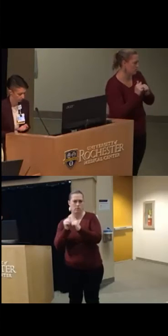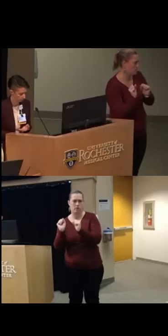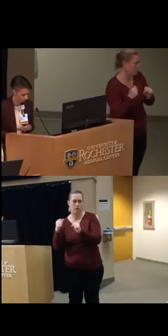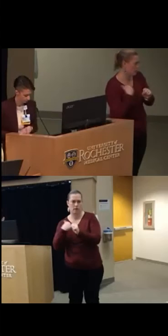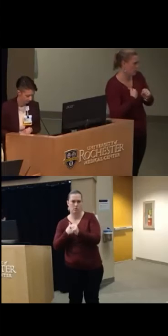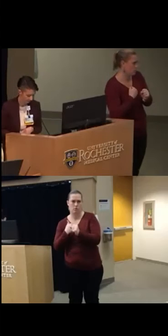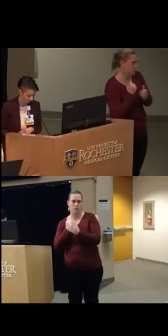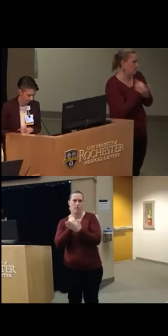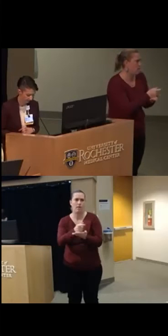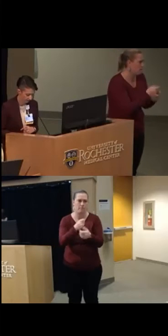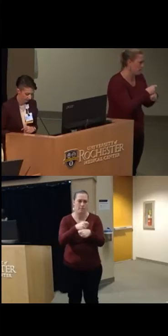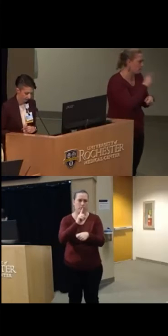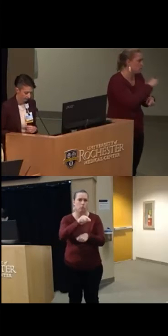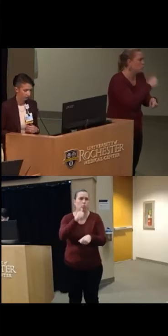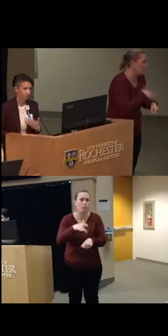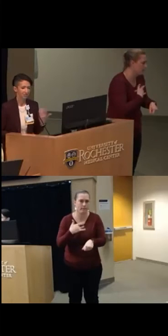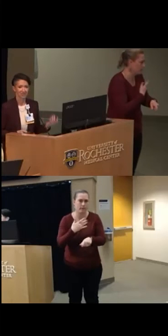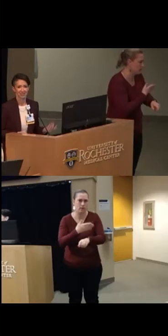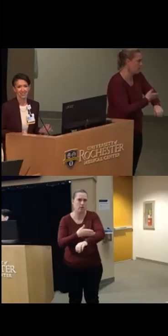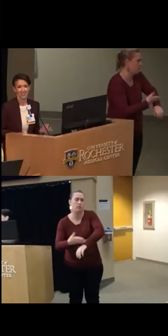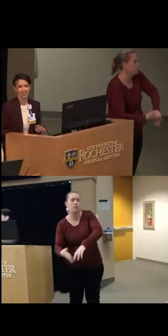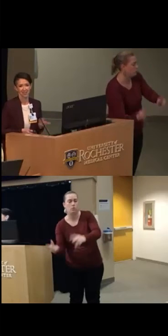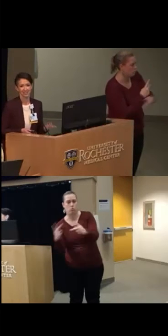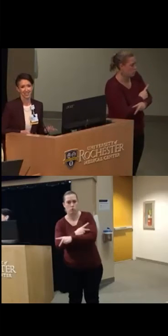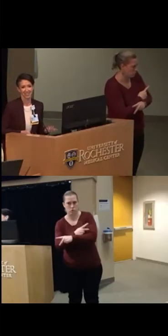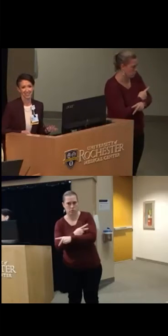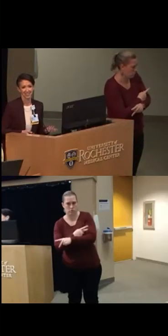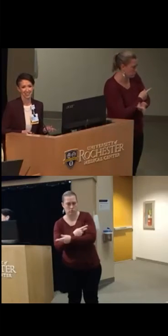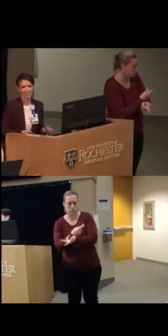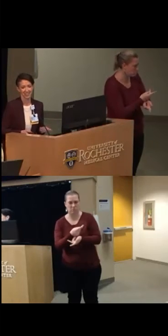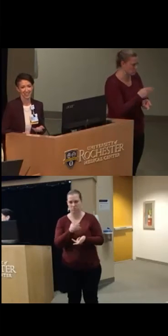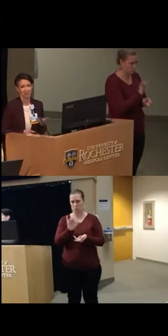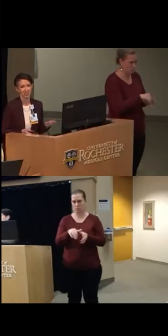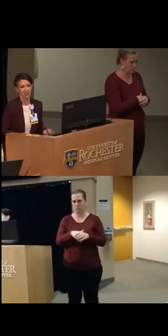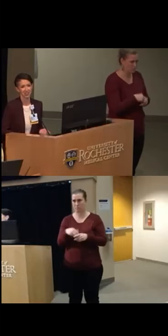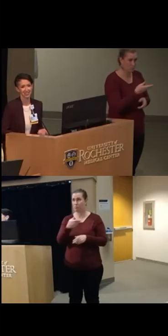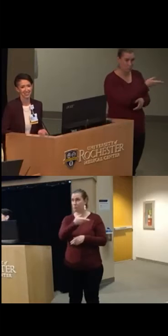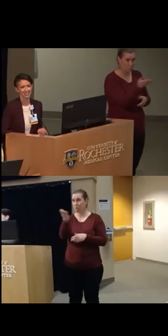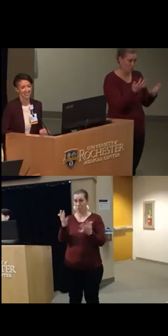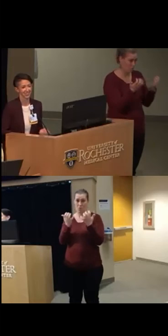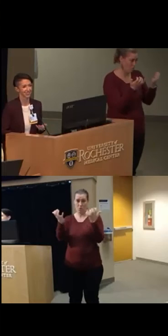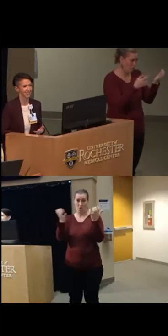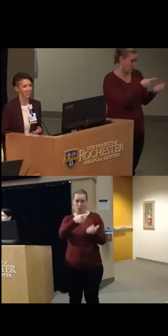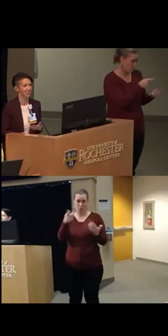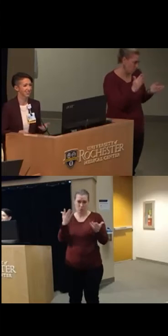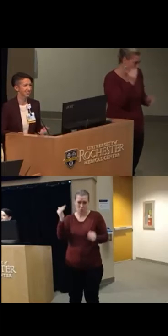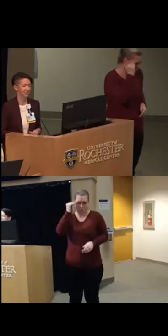worse okay so and with this audience I know like we know these skills strategies and intervention